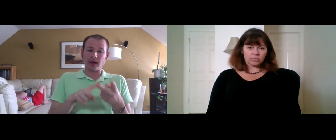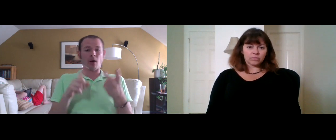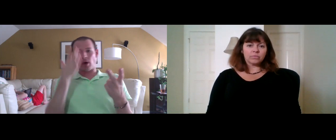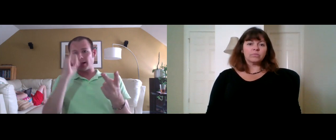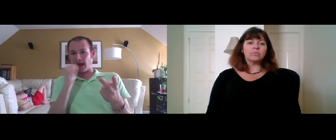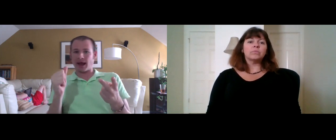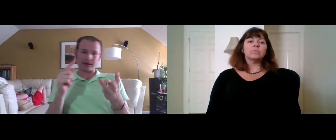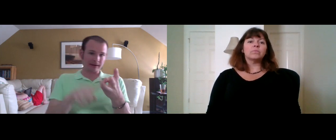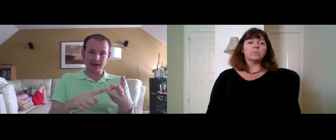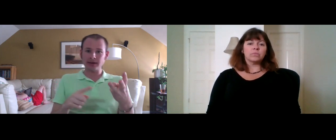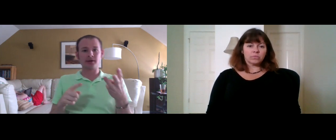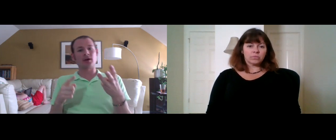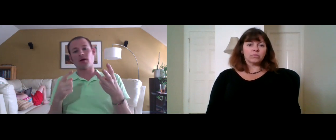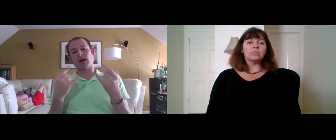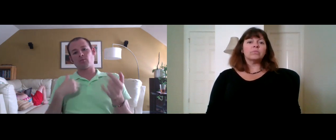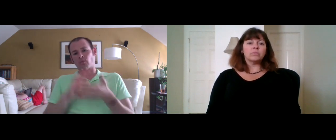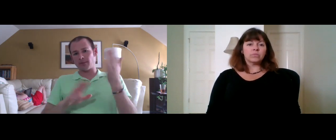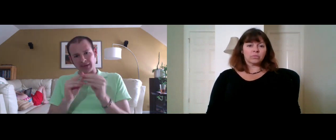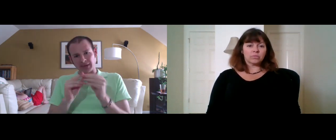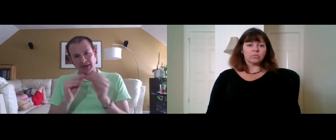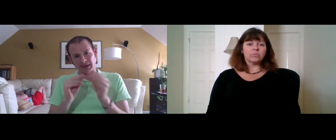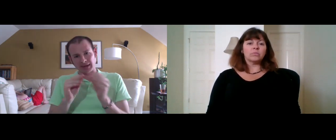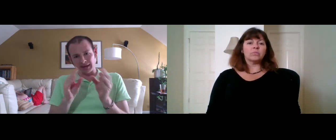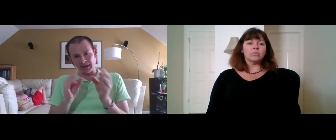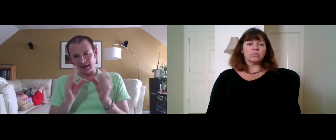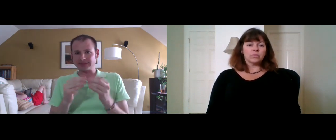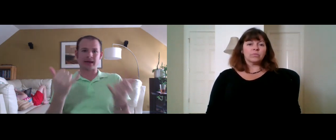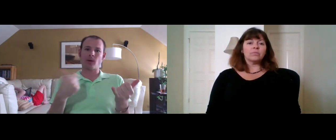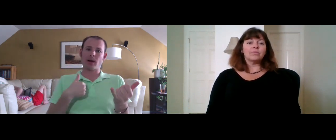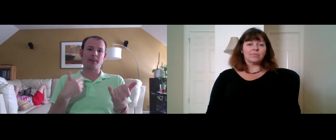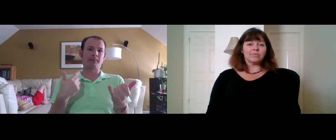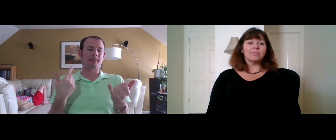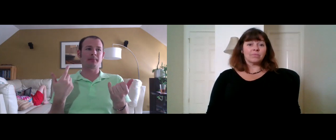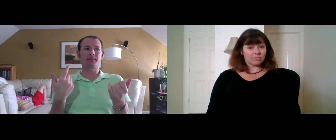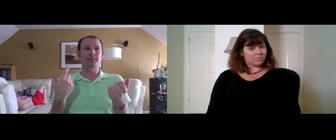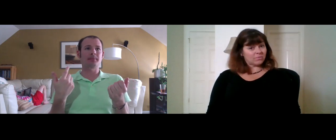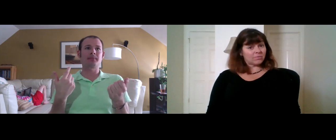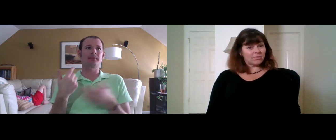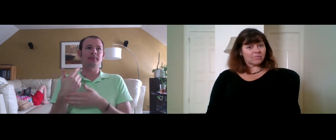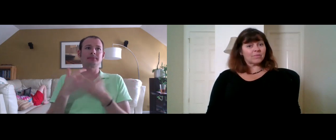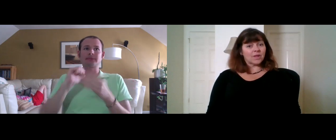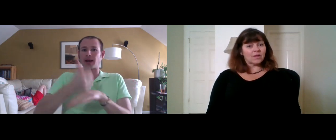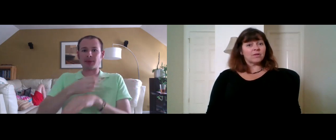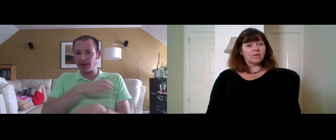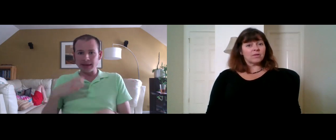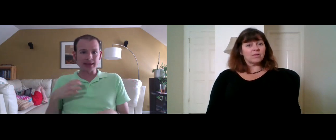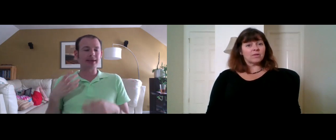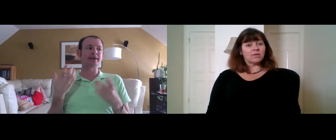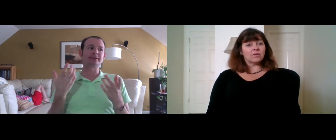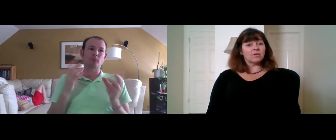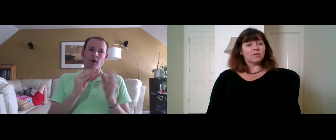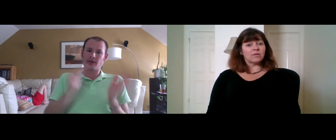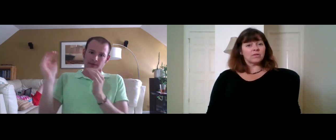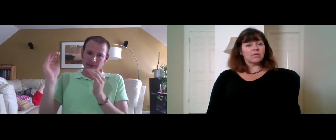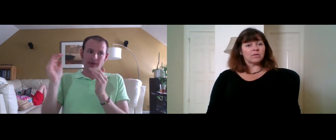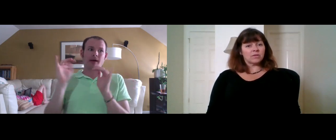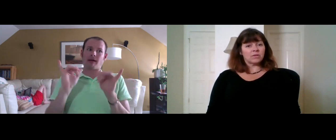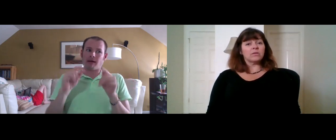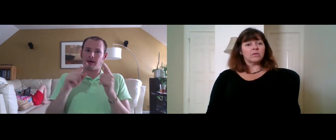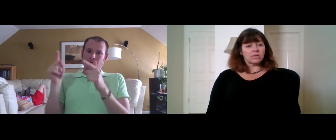I can run a meeting, set up committees.